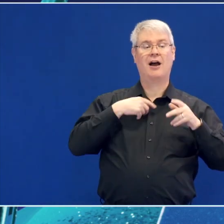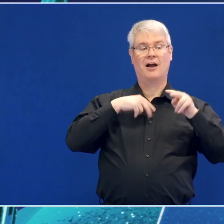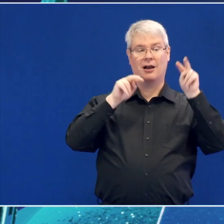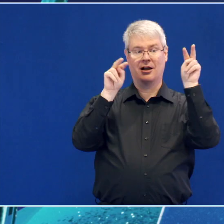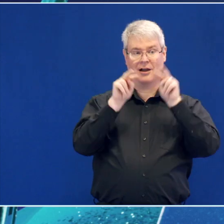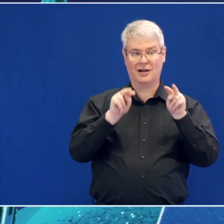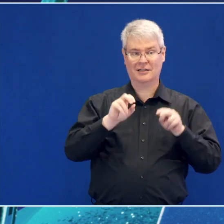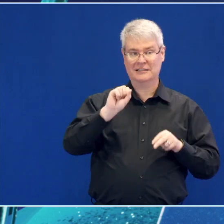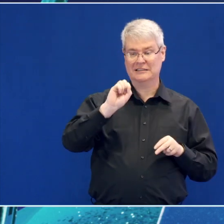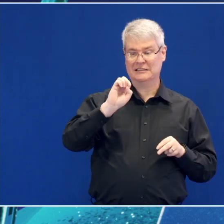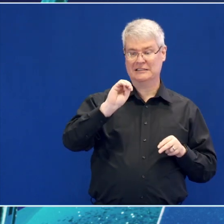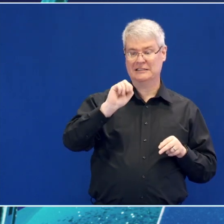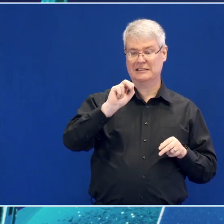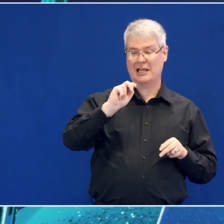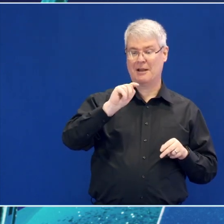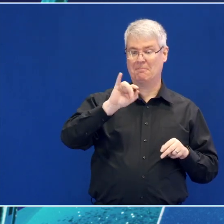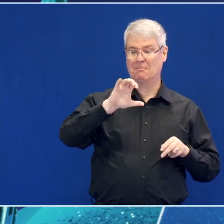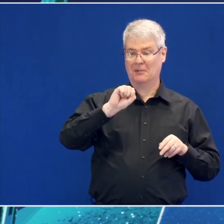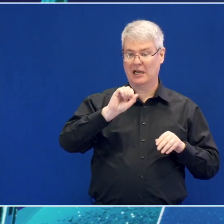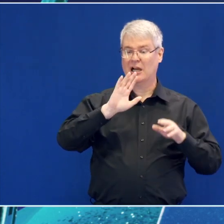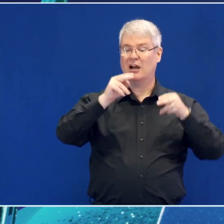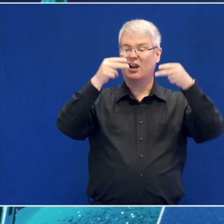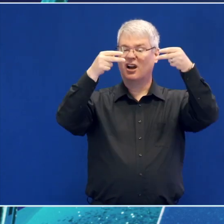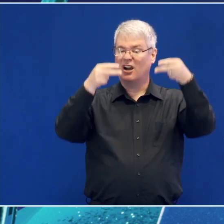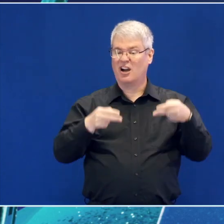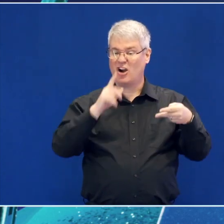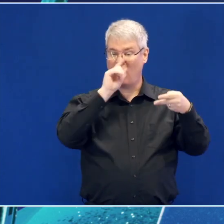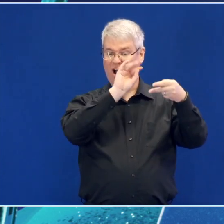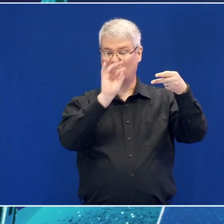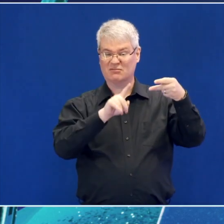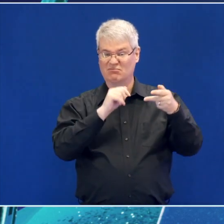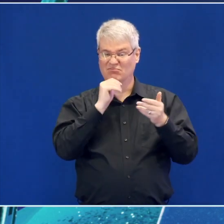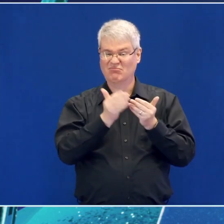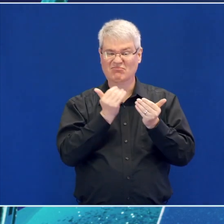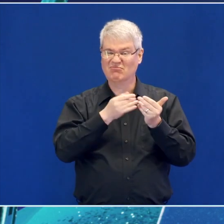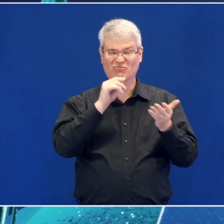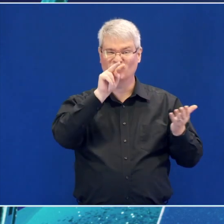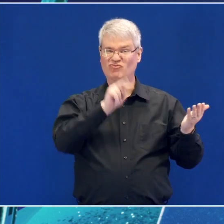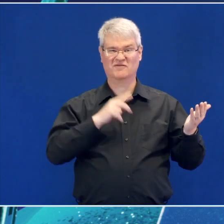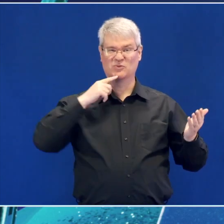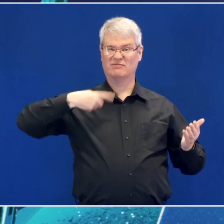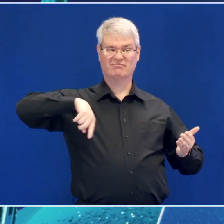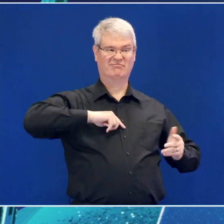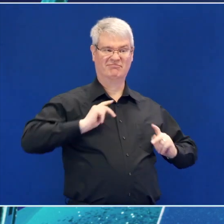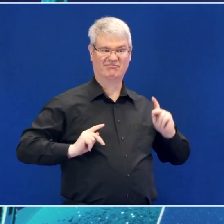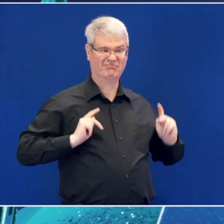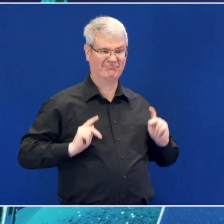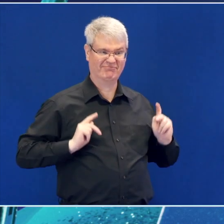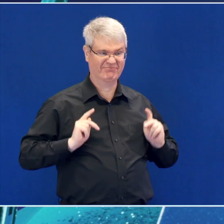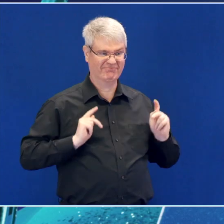to people with disabilities. Okay, and maybe technically valid but not actually -- Right. Yeah.